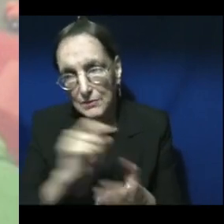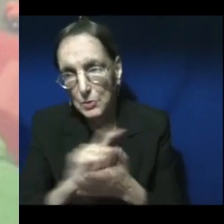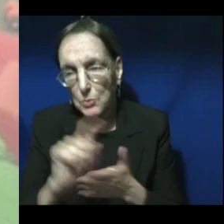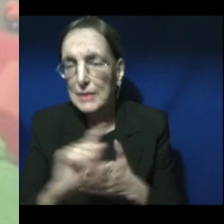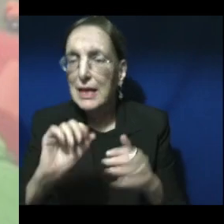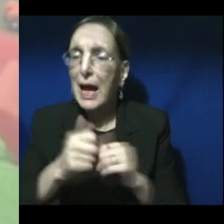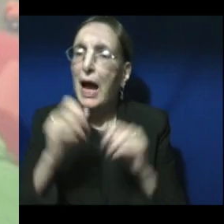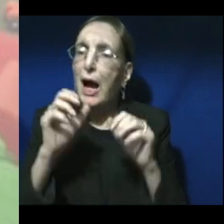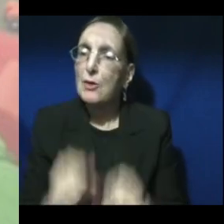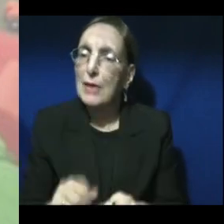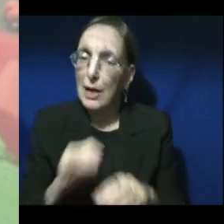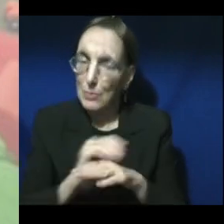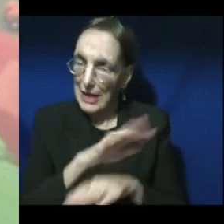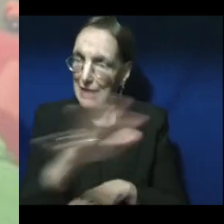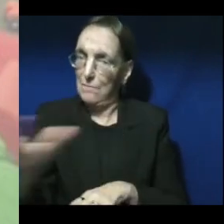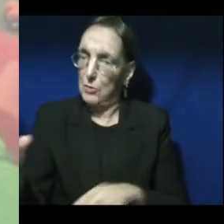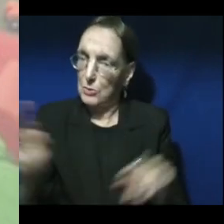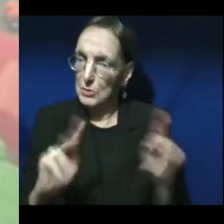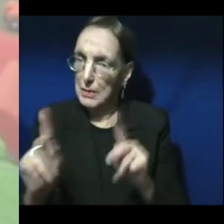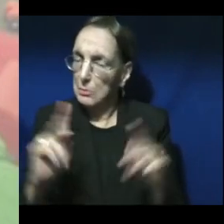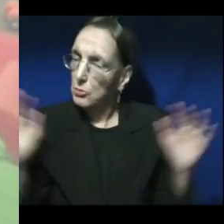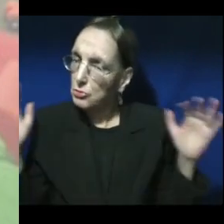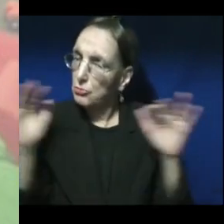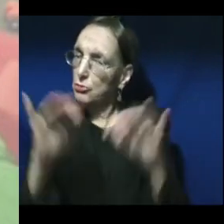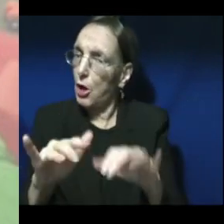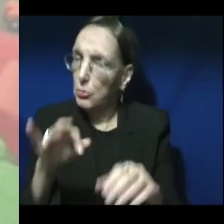knows they should, but not everybody does it. So they sent out appeals to some people,